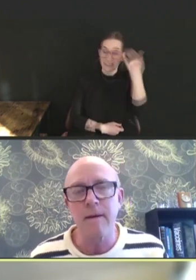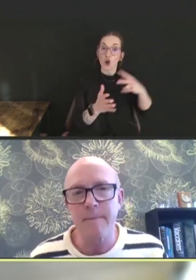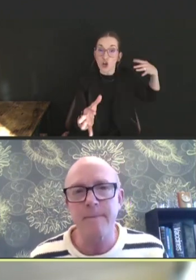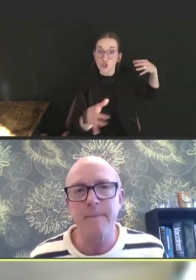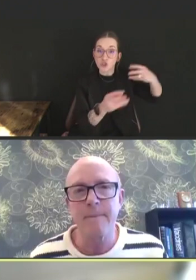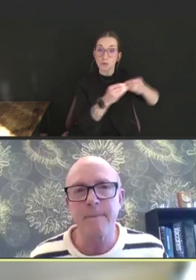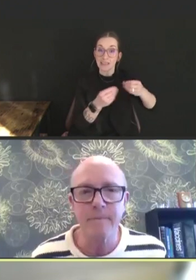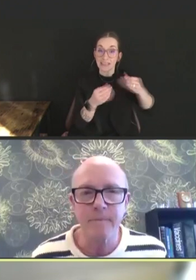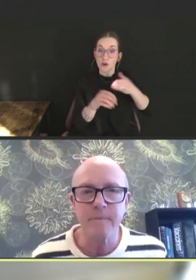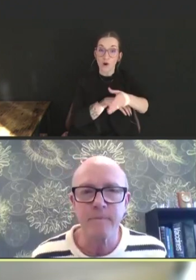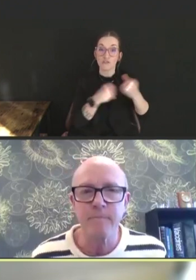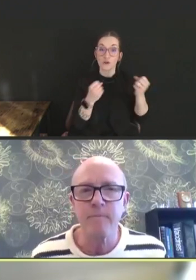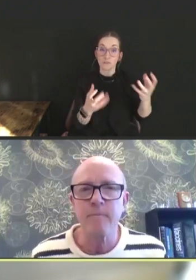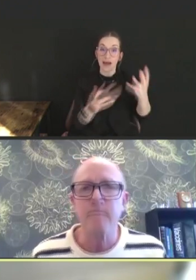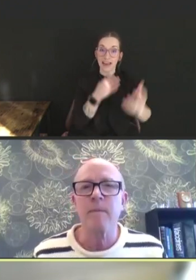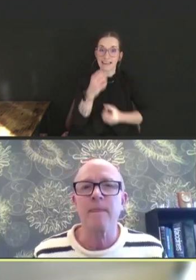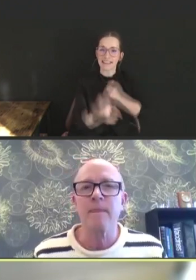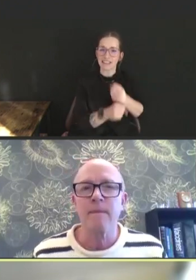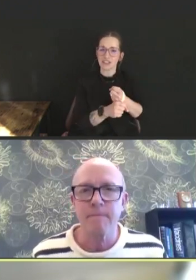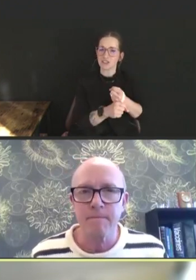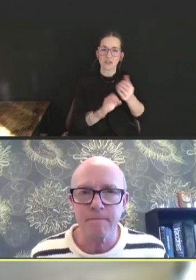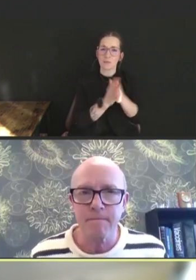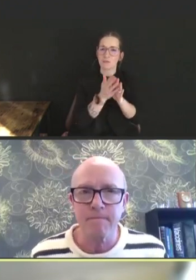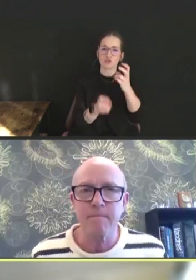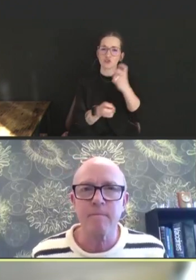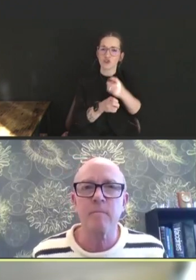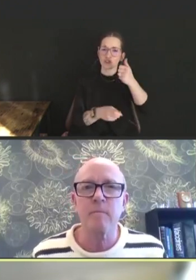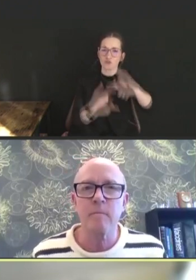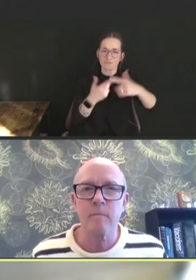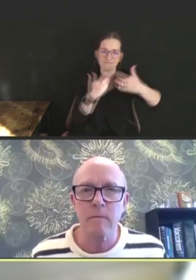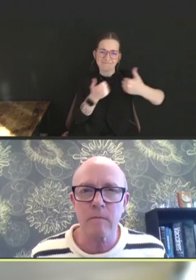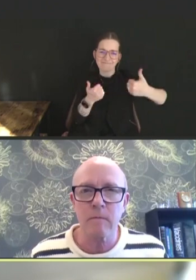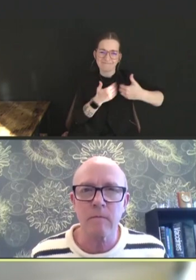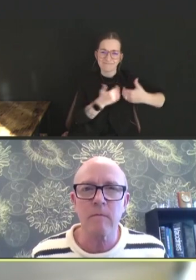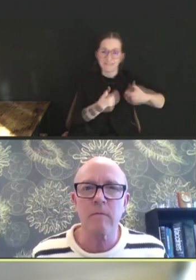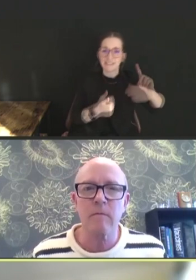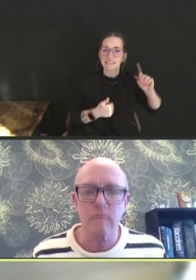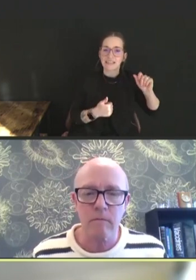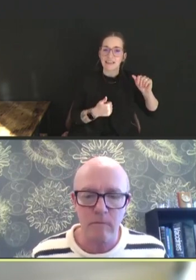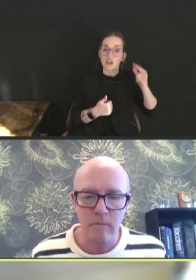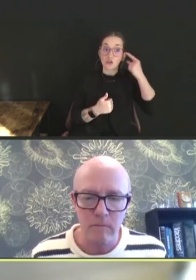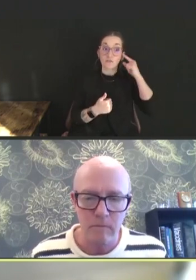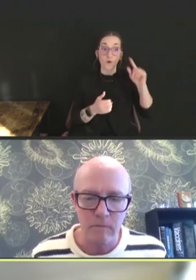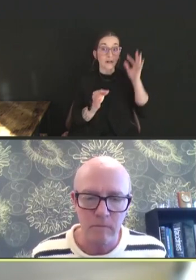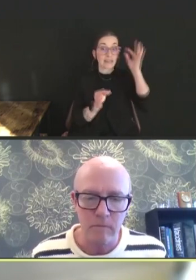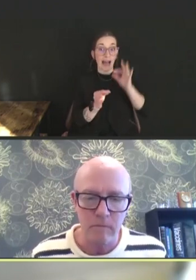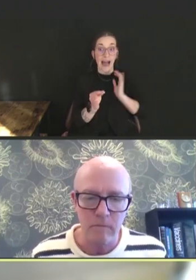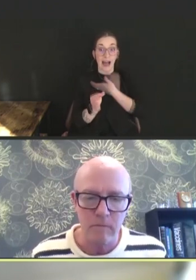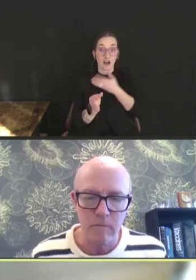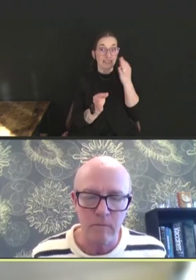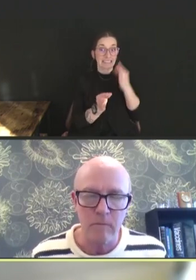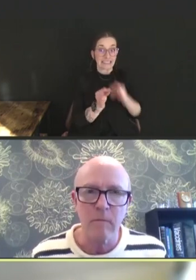So, this was purely for the sake of simplicity that we were looking at directionality to see what's happening.